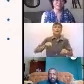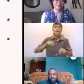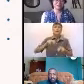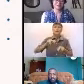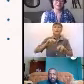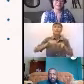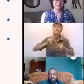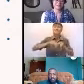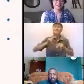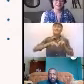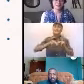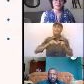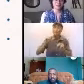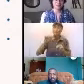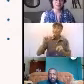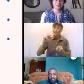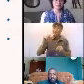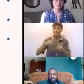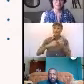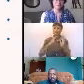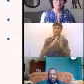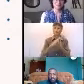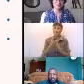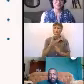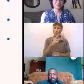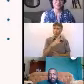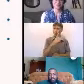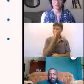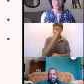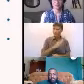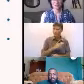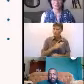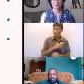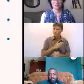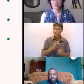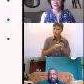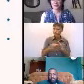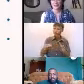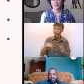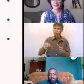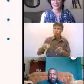City, the one racialized woman was offered all the harder questions, or the questions